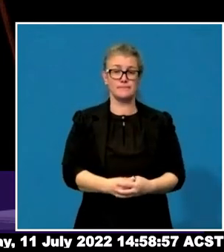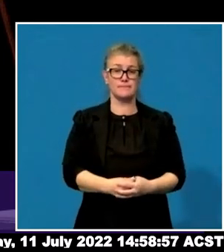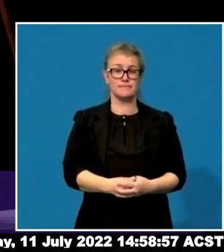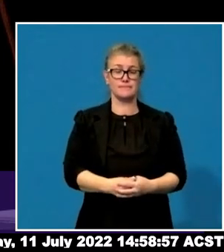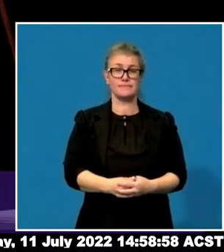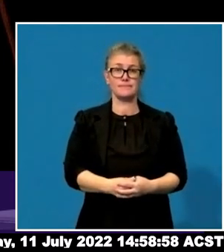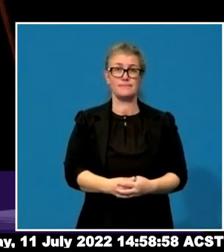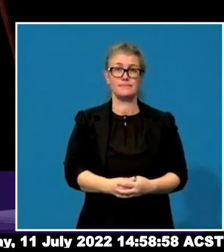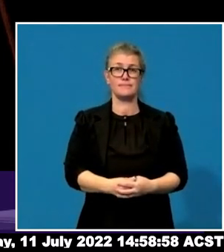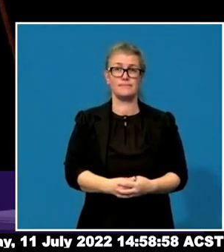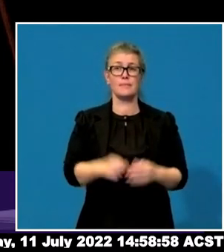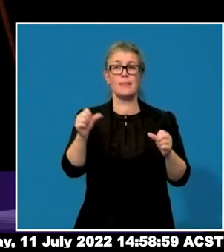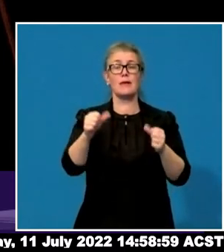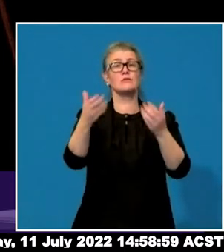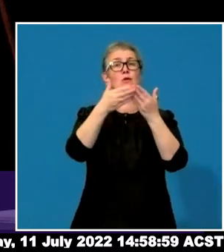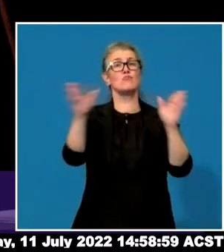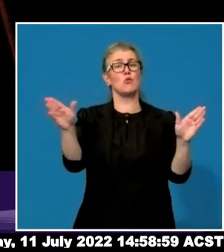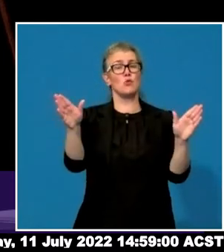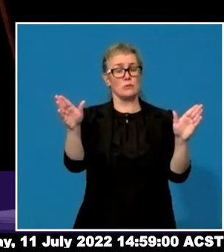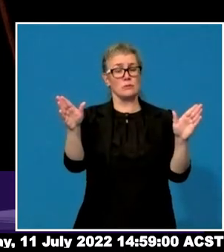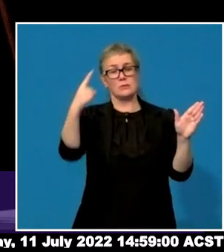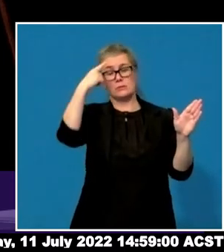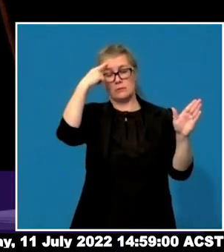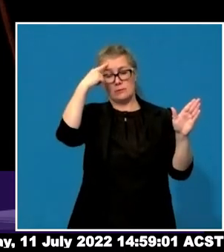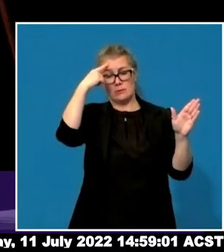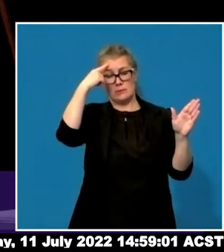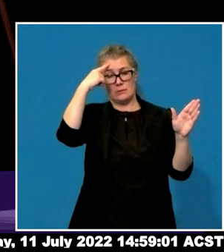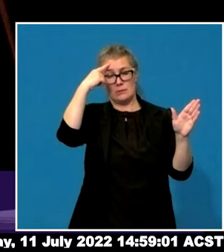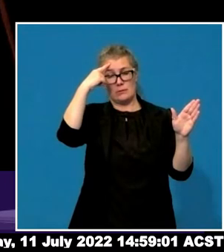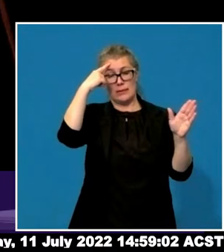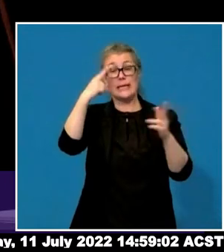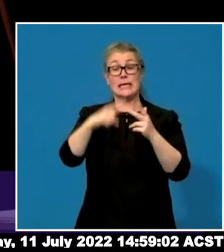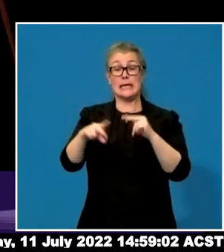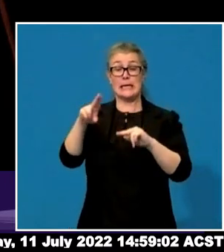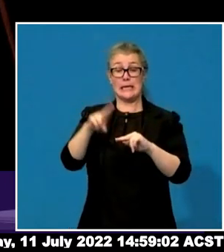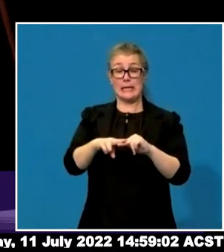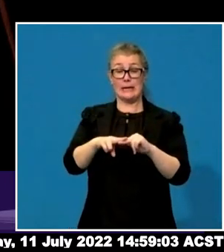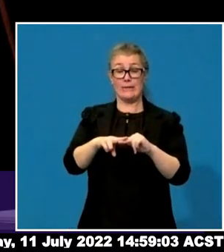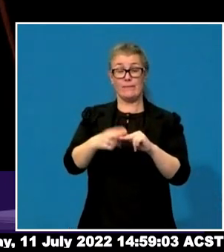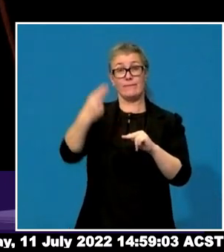also needs to be improvement when they interact with a disabled person? Definitely, definitely.